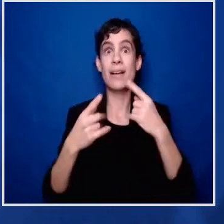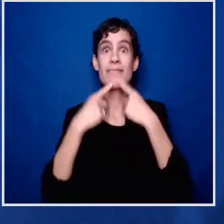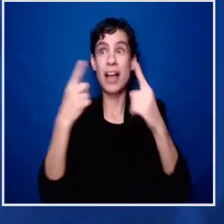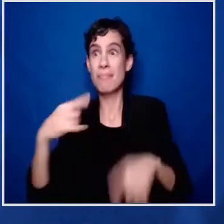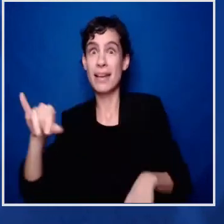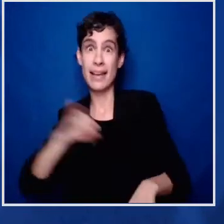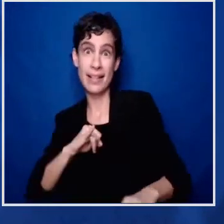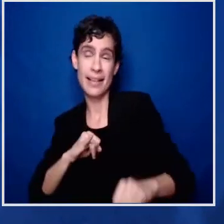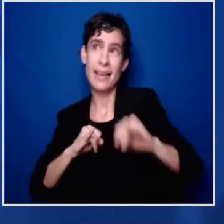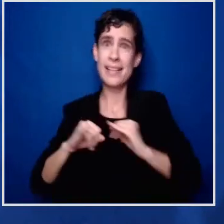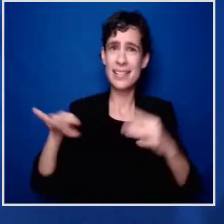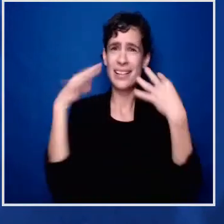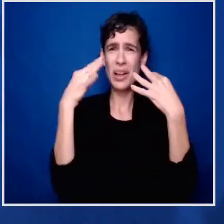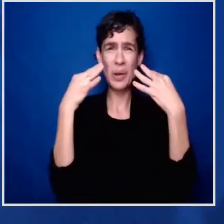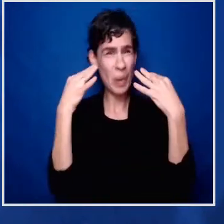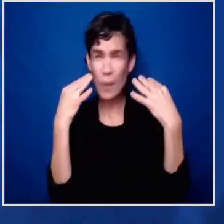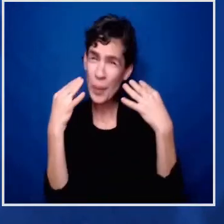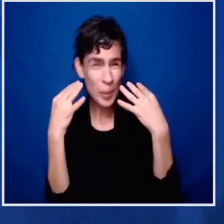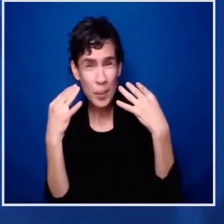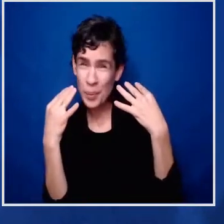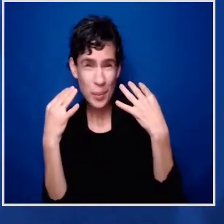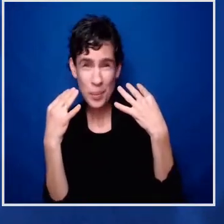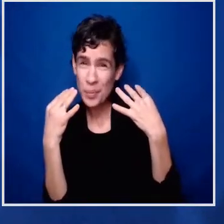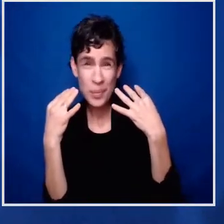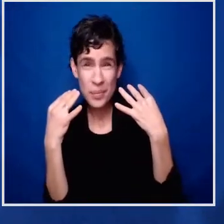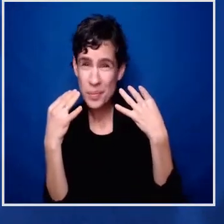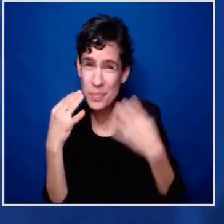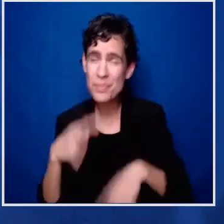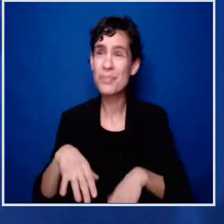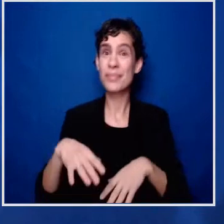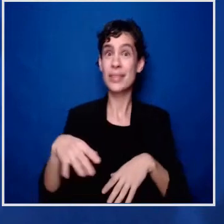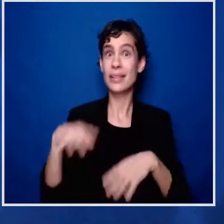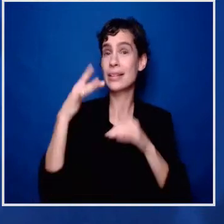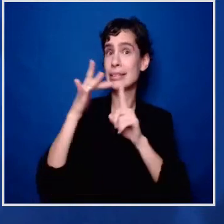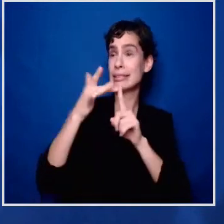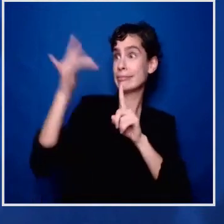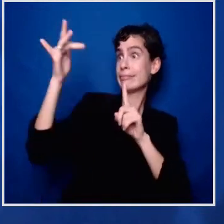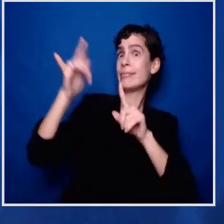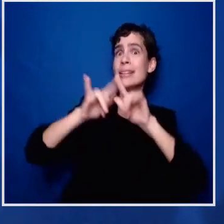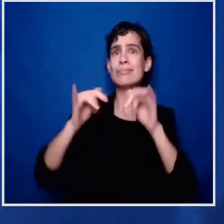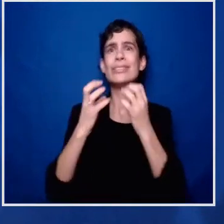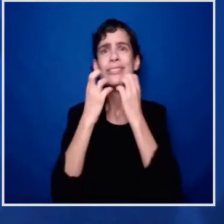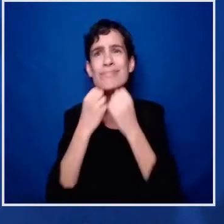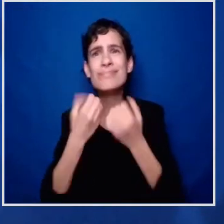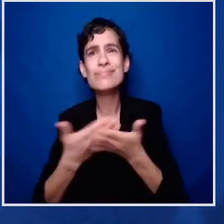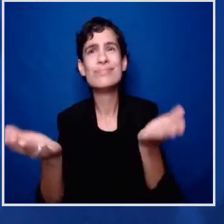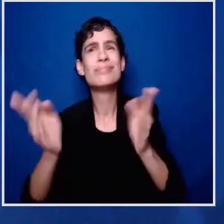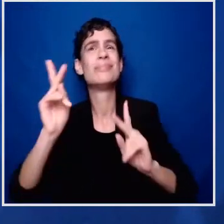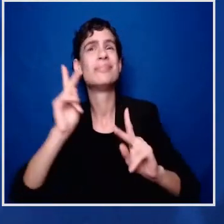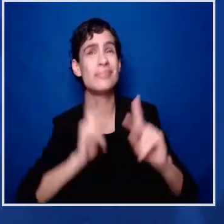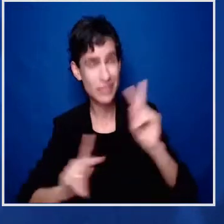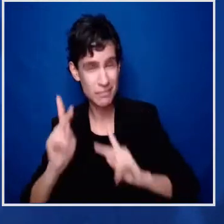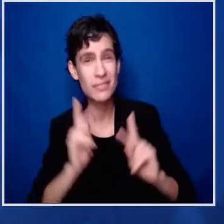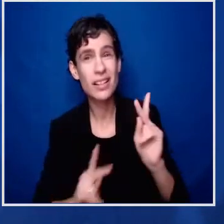DETERMINED BY SERVICE. ON THIS DAY, WE ARE ALSO JOINED TOGETHER TO REMEMBER HIS